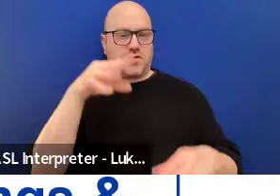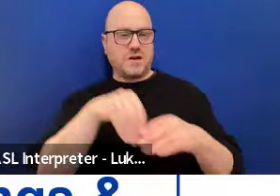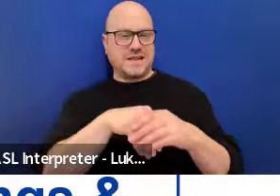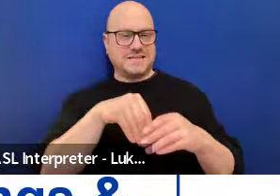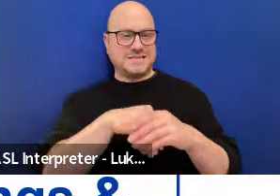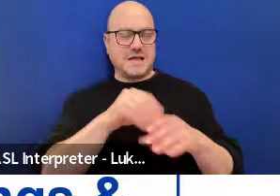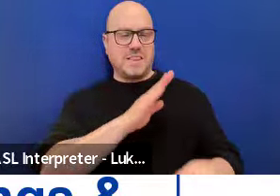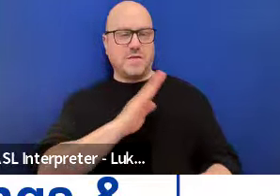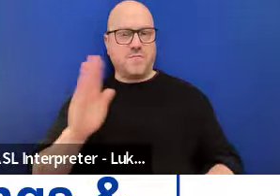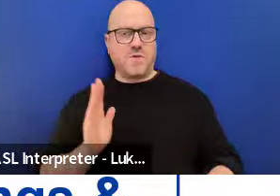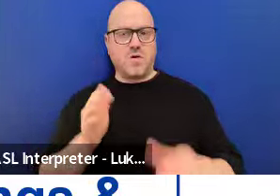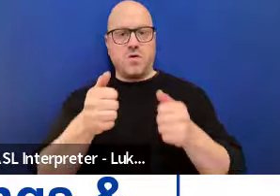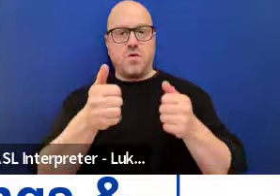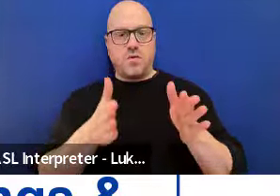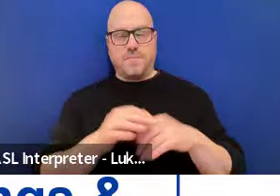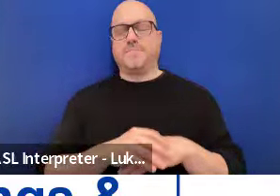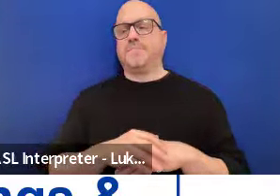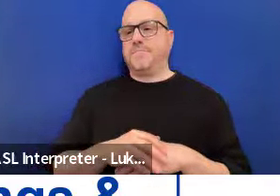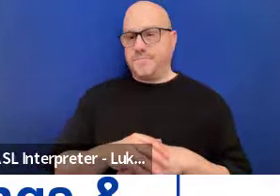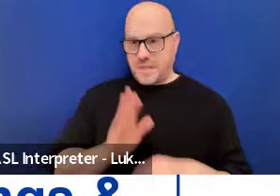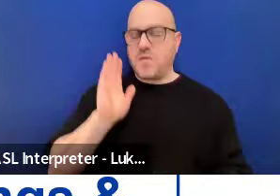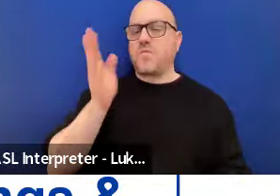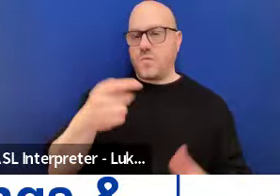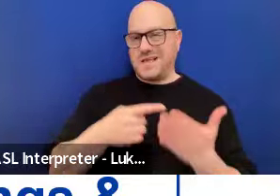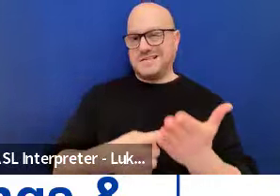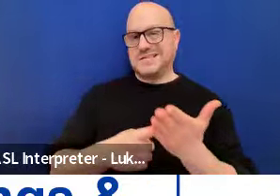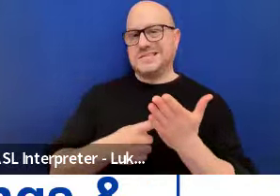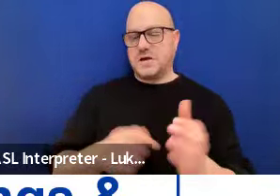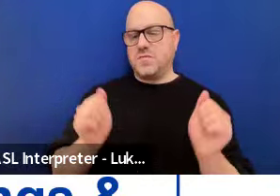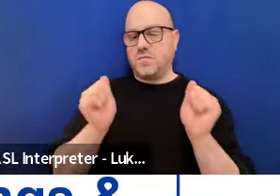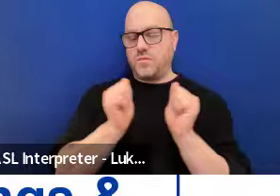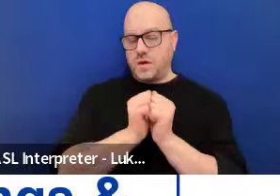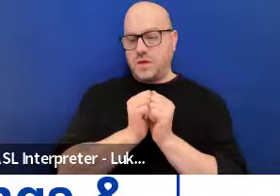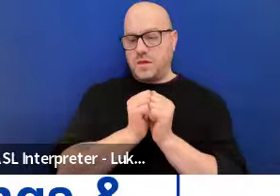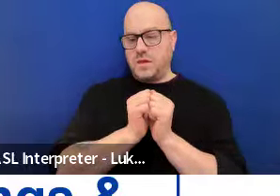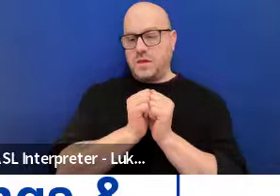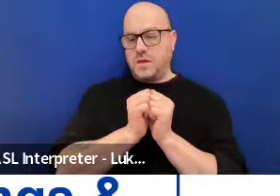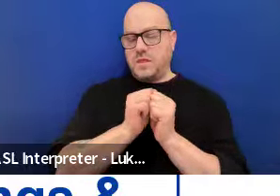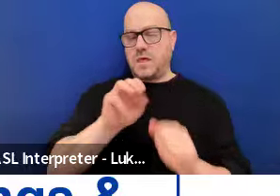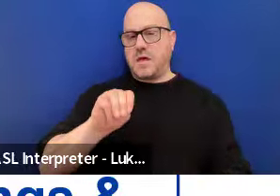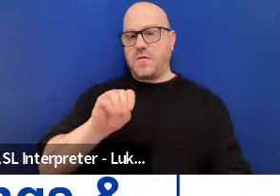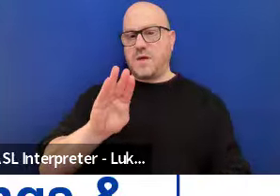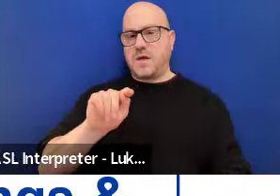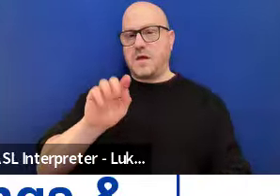GUYS SPEAK. IN THE BOARD ROOM.